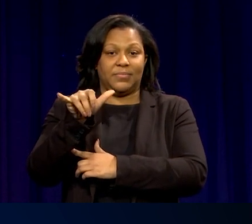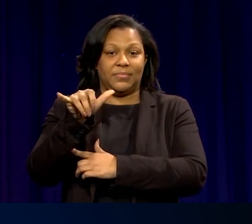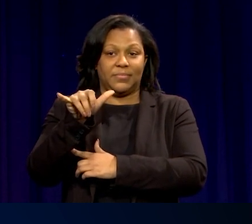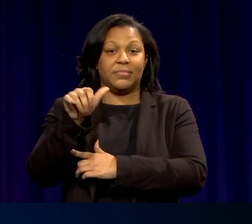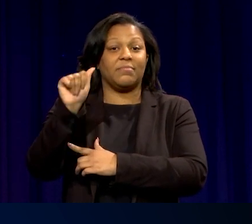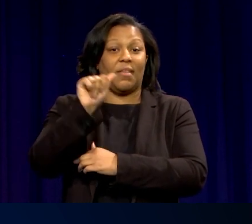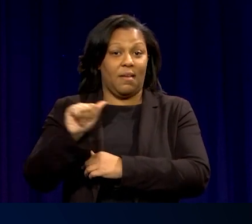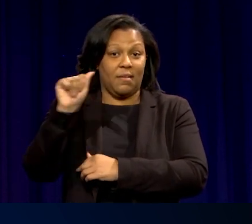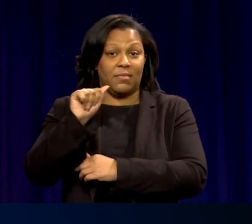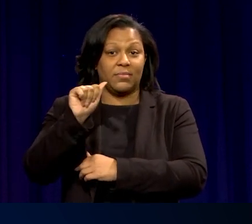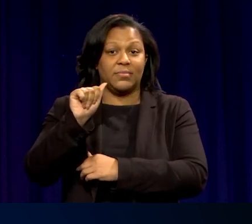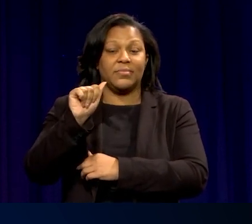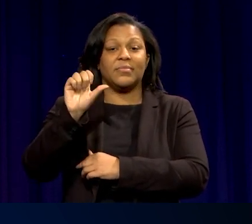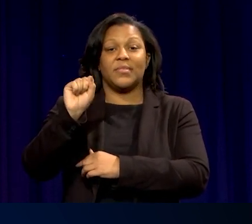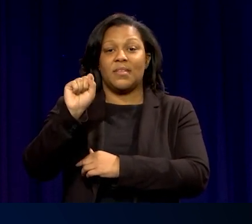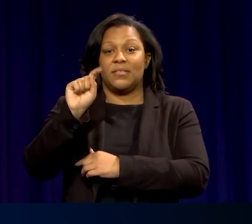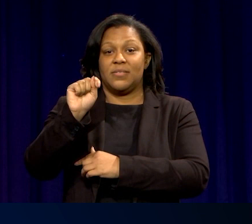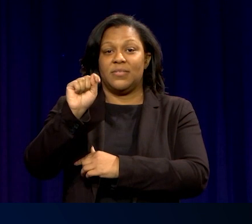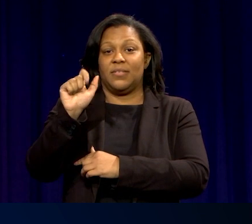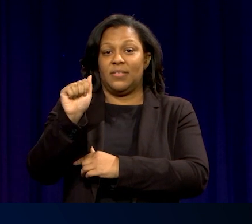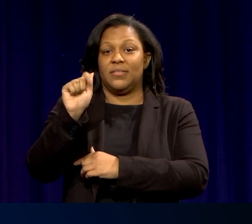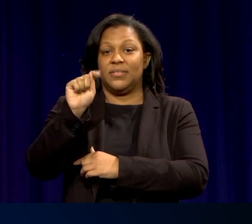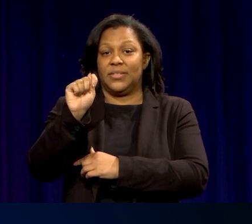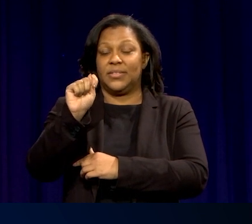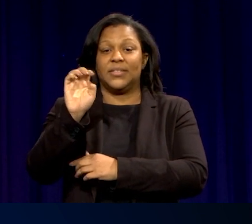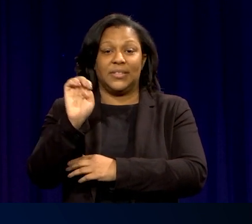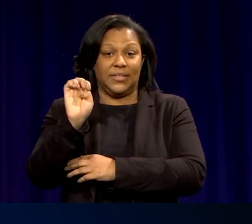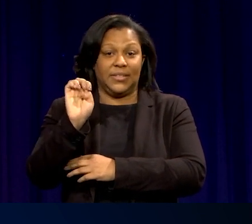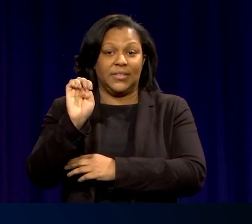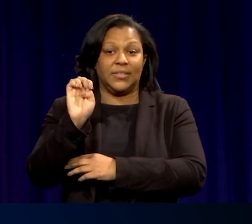at state, S-T-A-T-E,